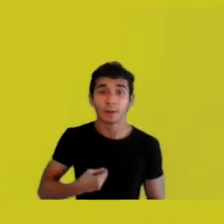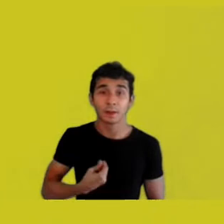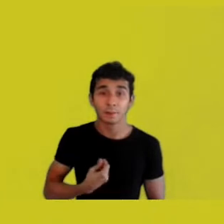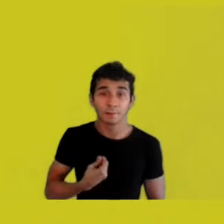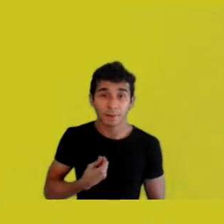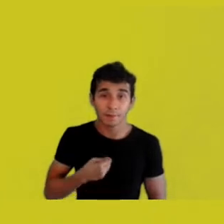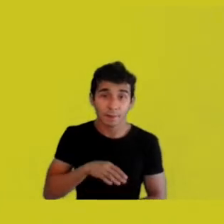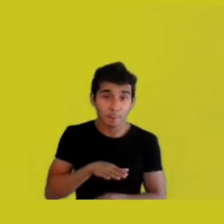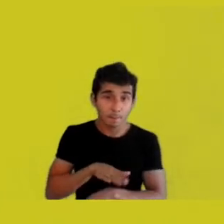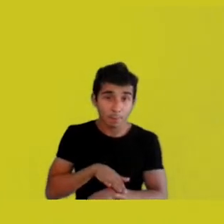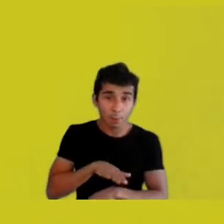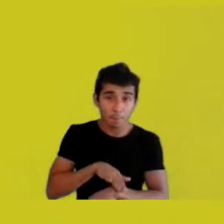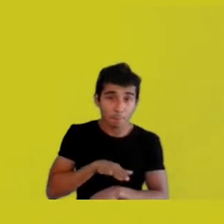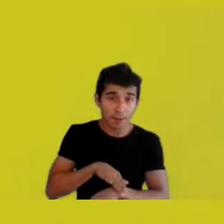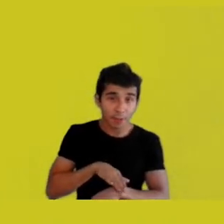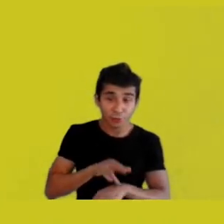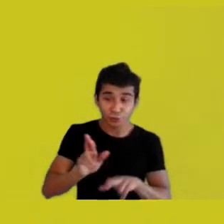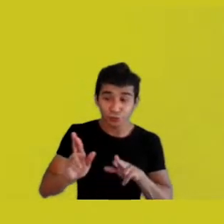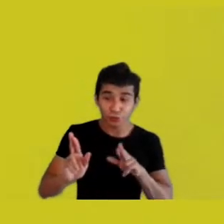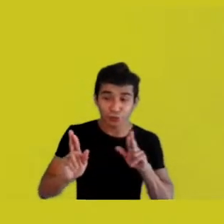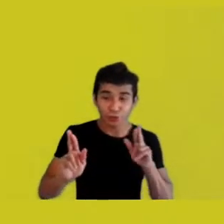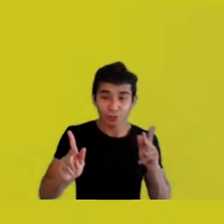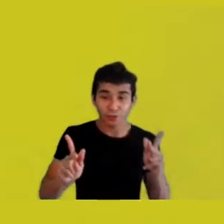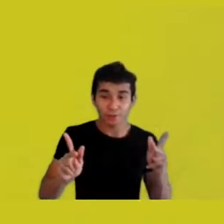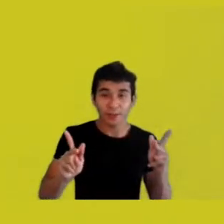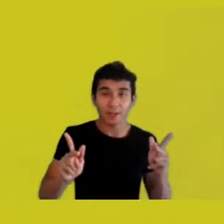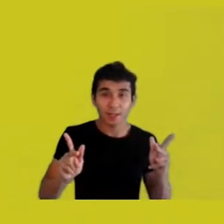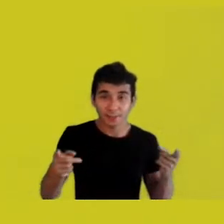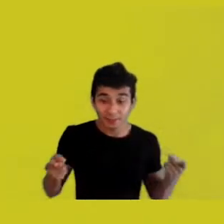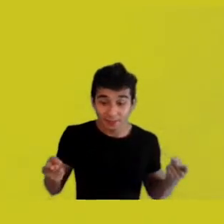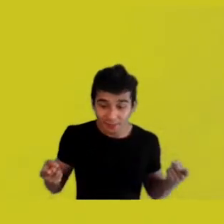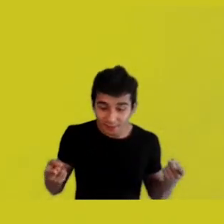simultaneously, and in different spaces,